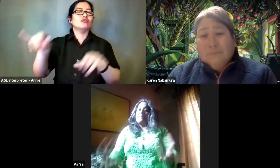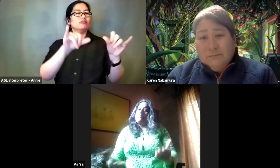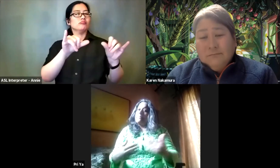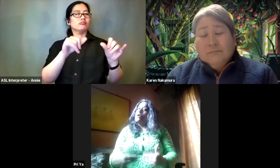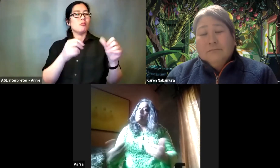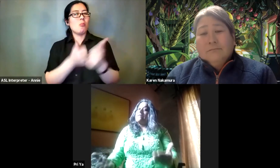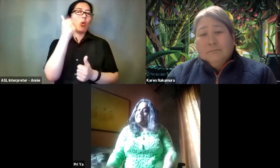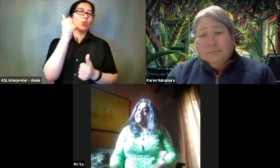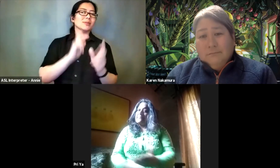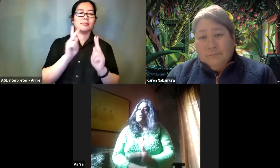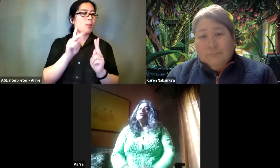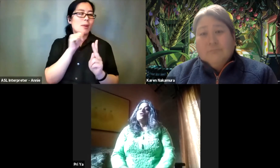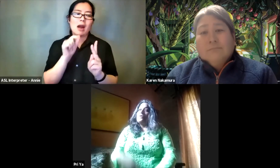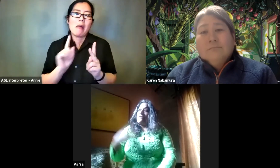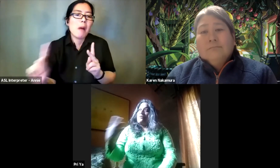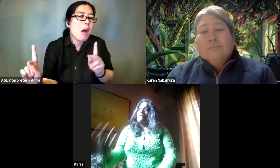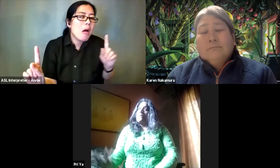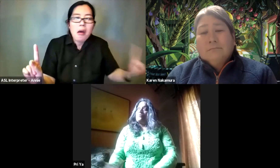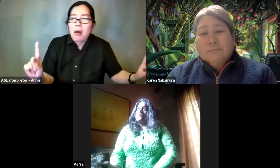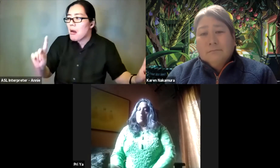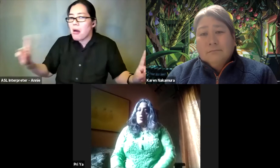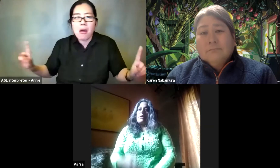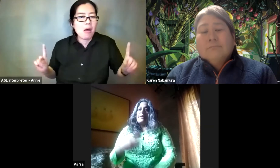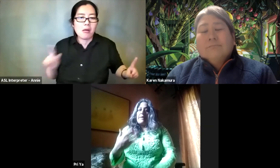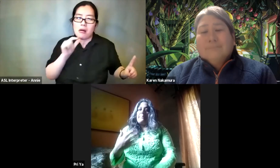people, but not by the system, so therefore, for me, it was important that.